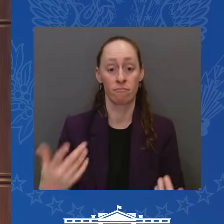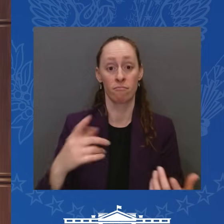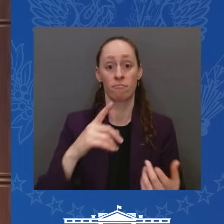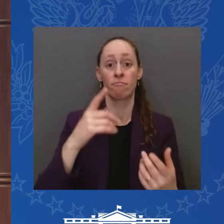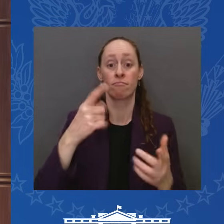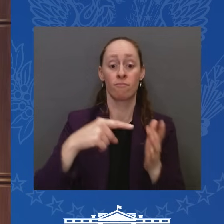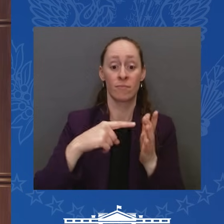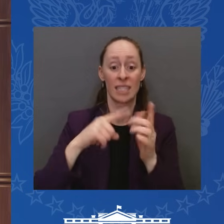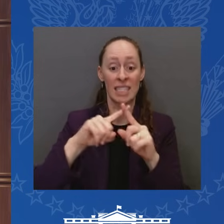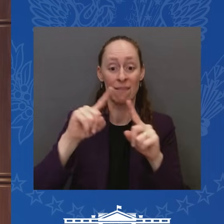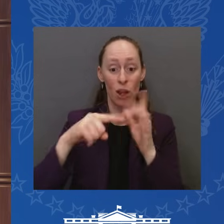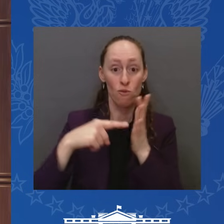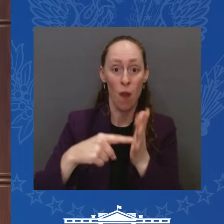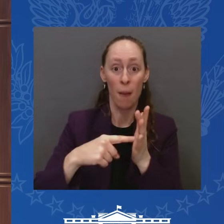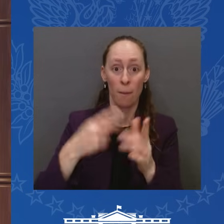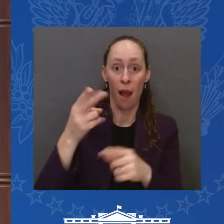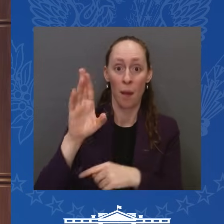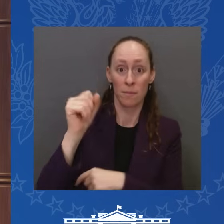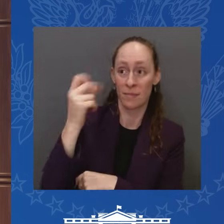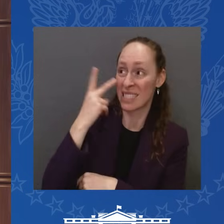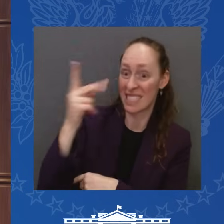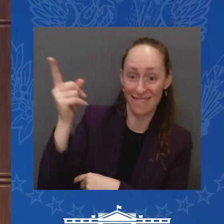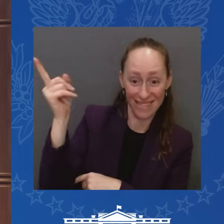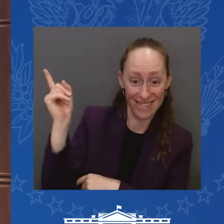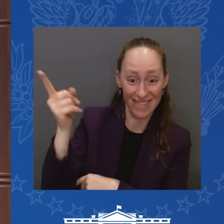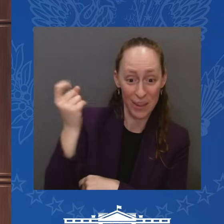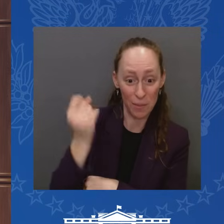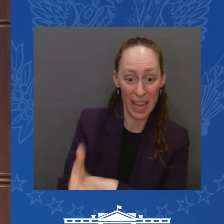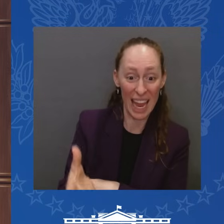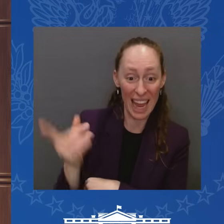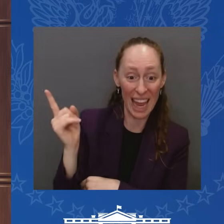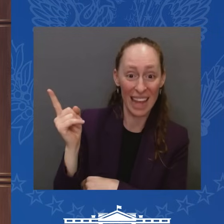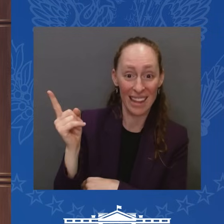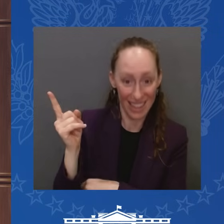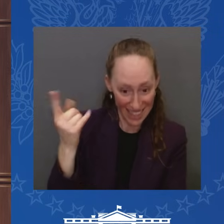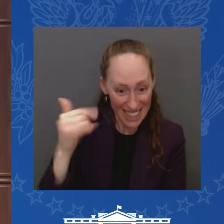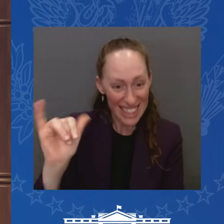to see whether -- if they were still there. The work they're doing is transformational.